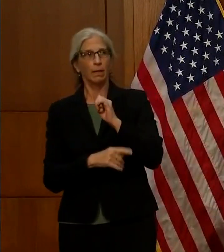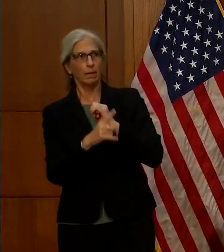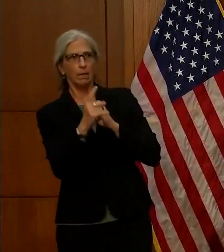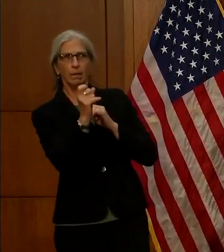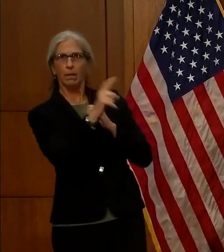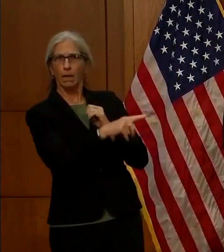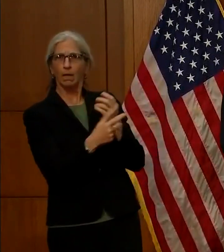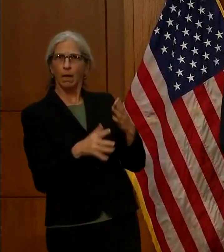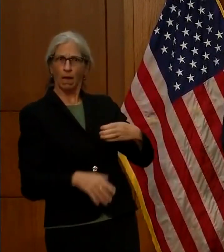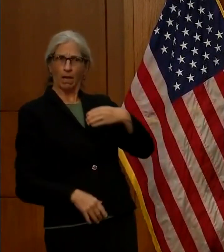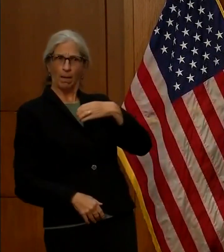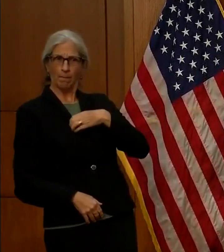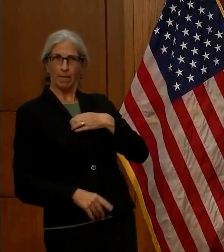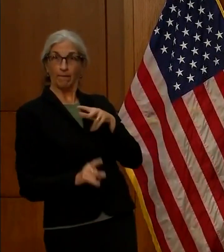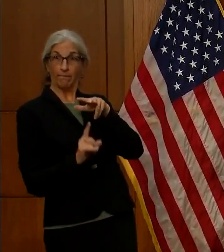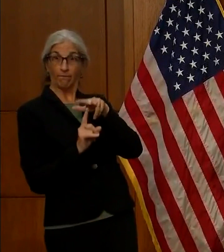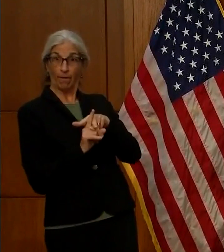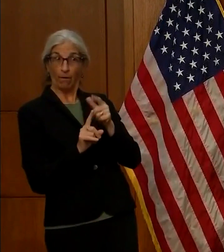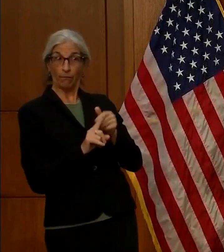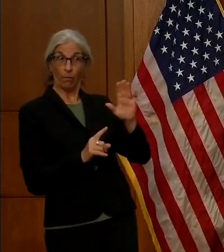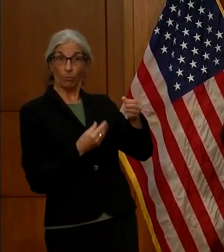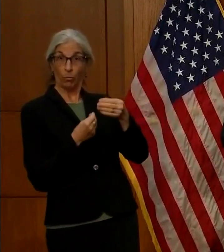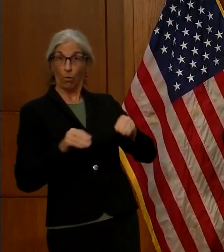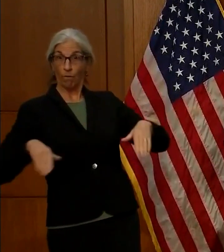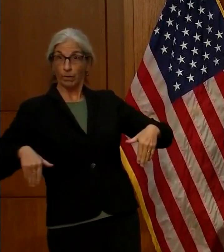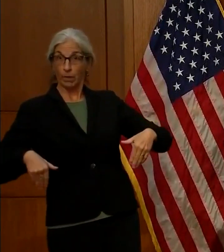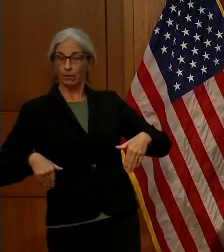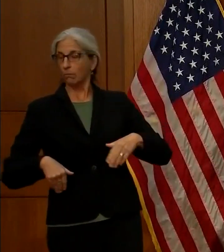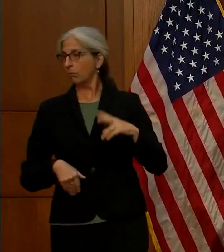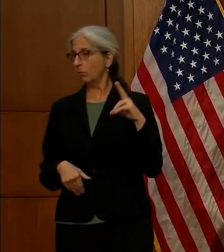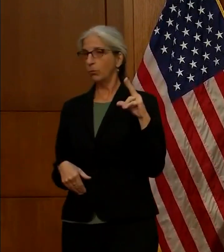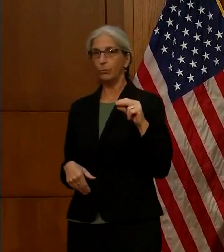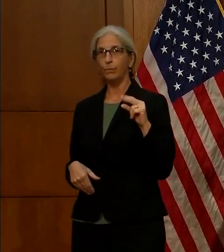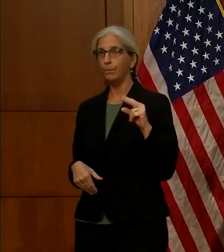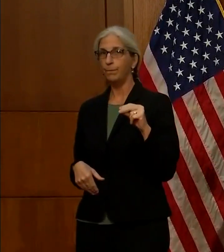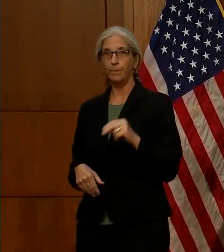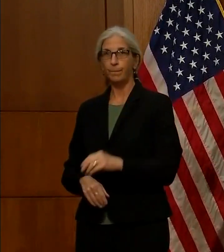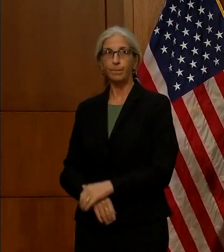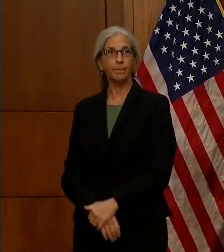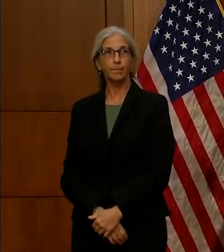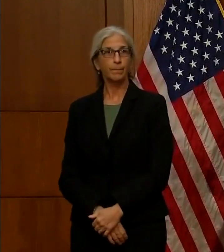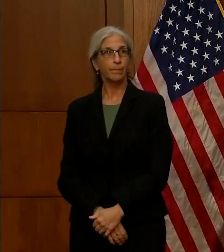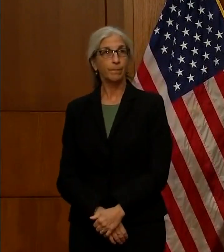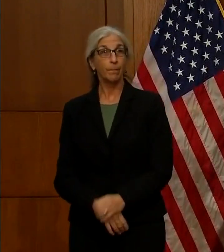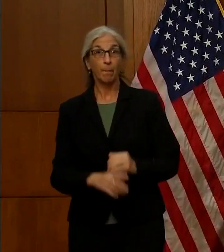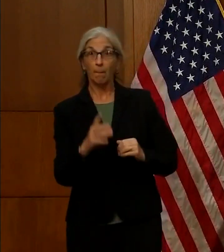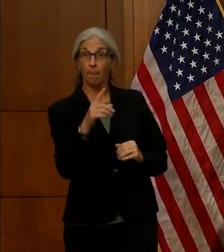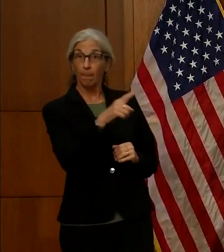THIS MATTER. THANK YOU. FROM